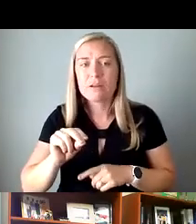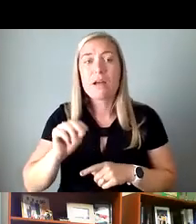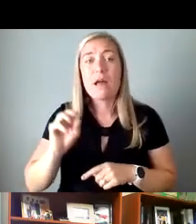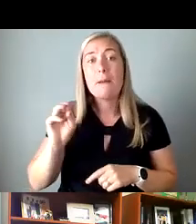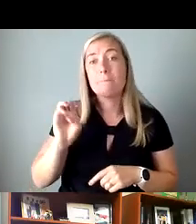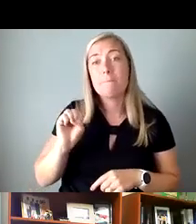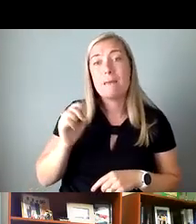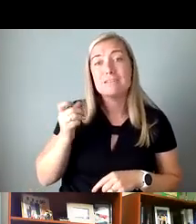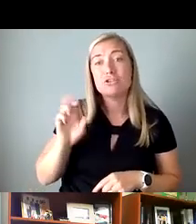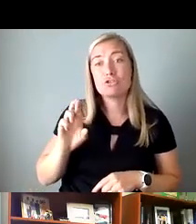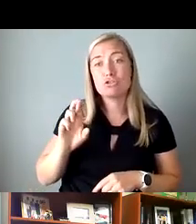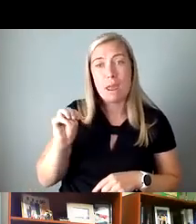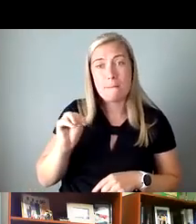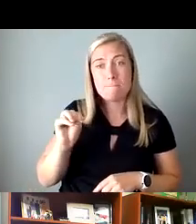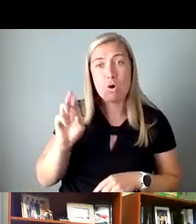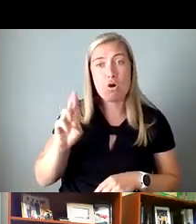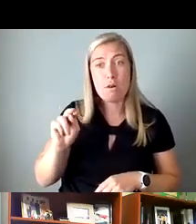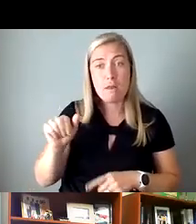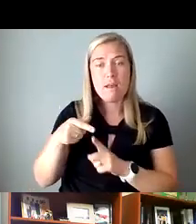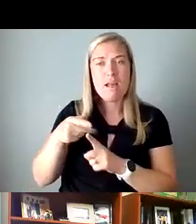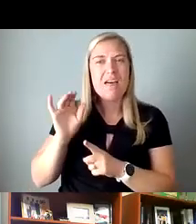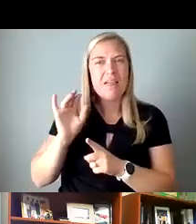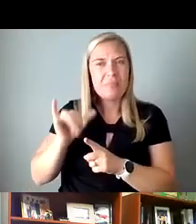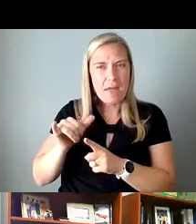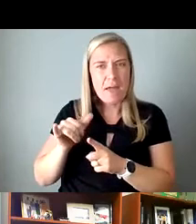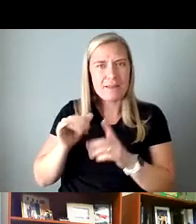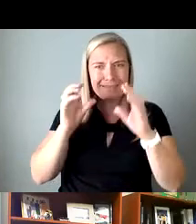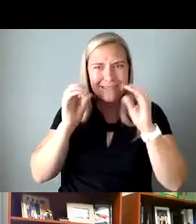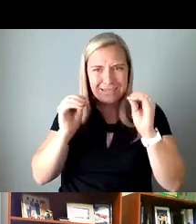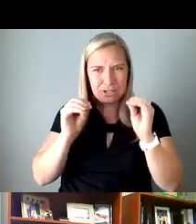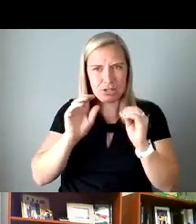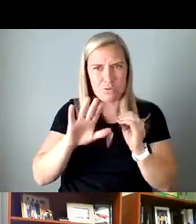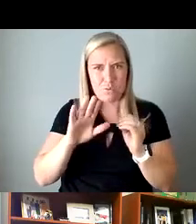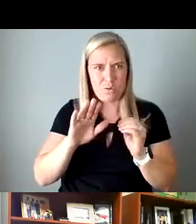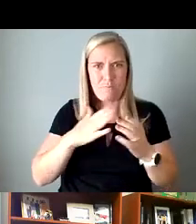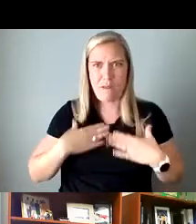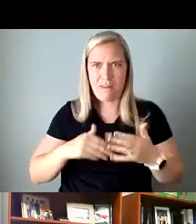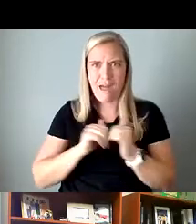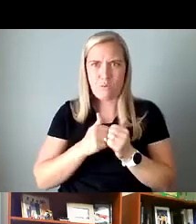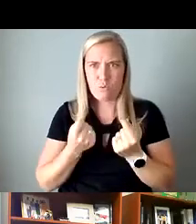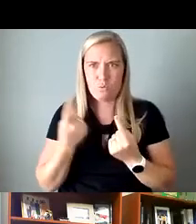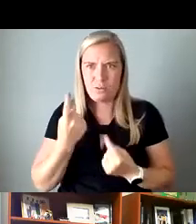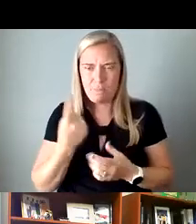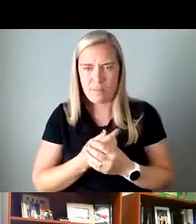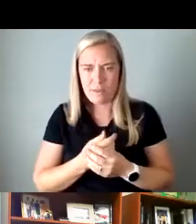build something. Your cells can't interpret genes, and so the gene gets translated into instructions